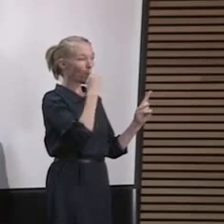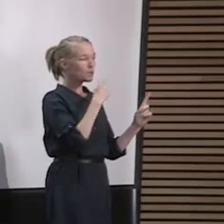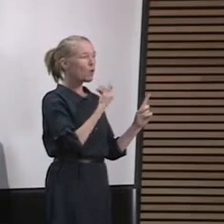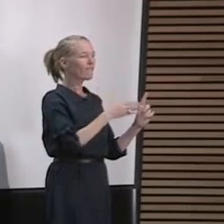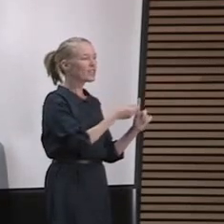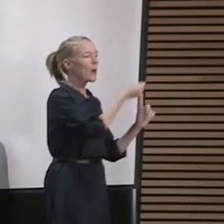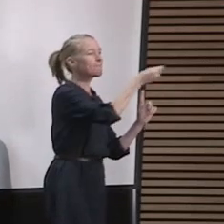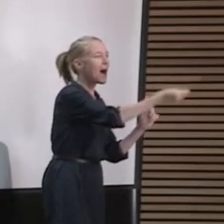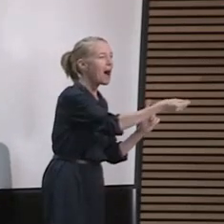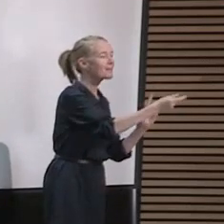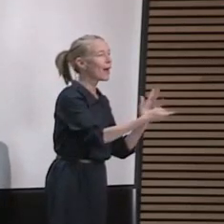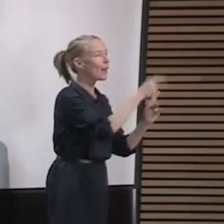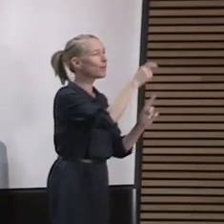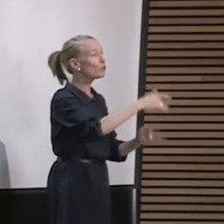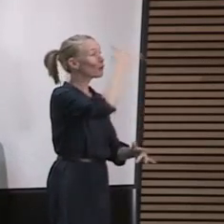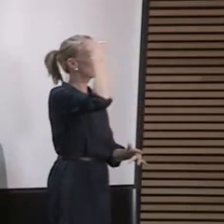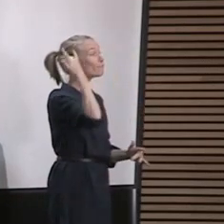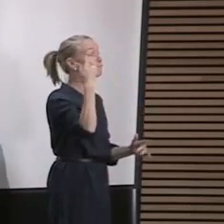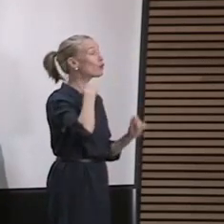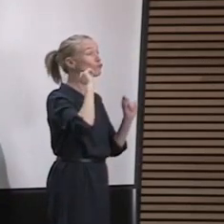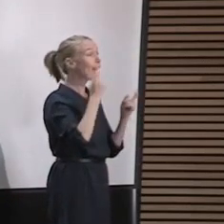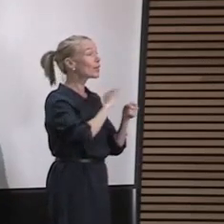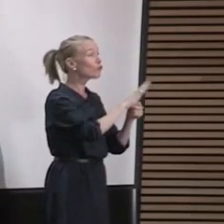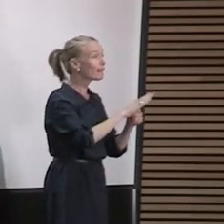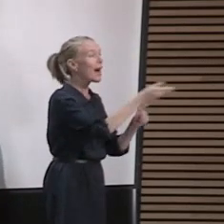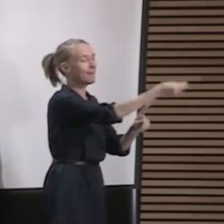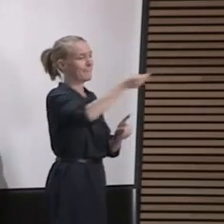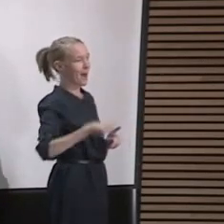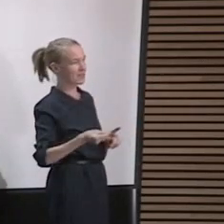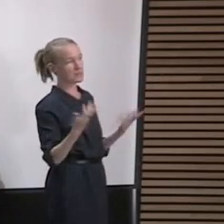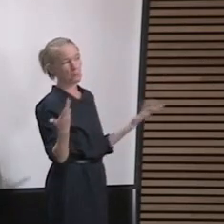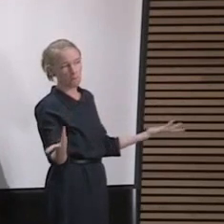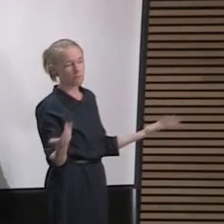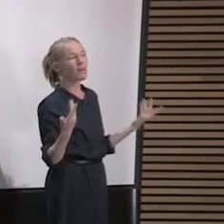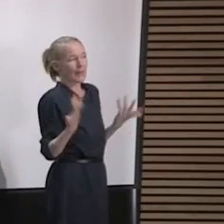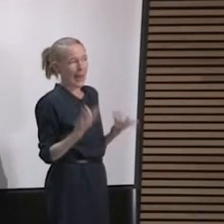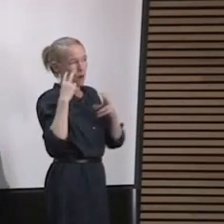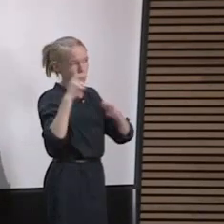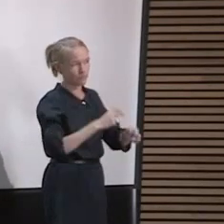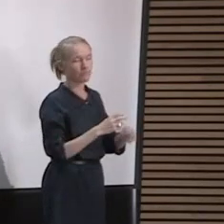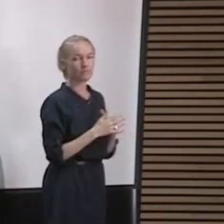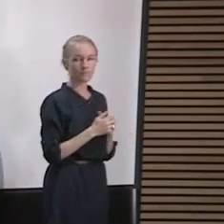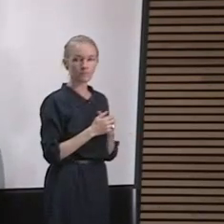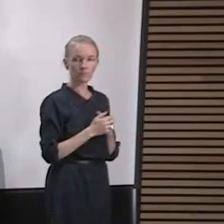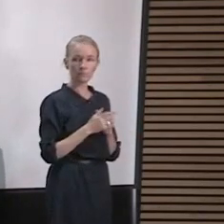have been a direct infection, or it is possible that there could have been an intermediary. That's what we